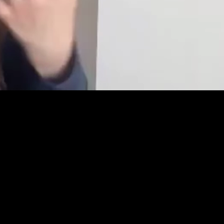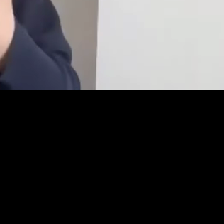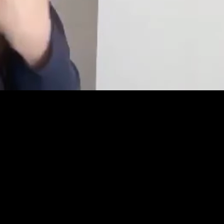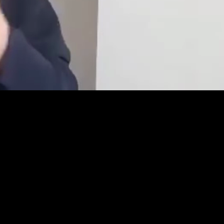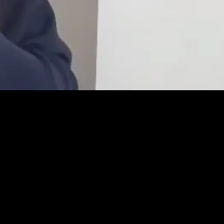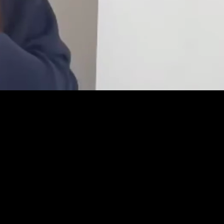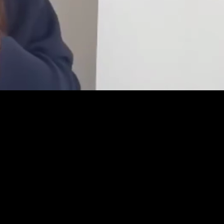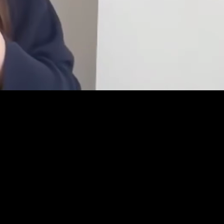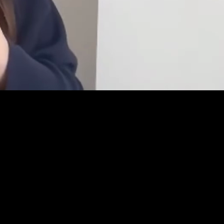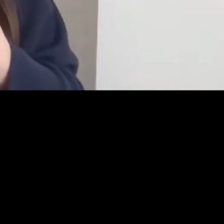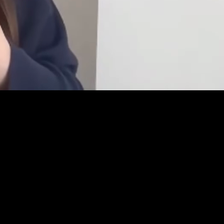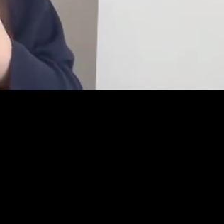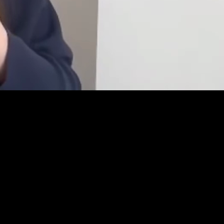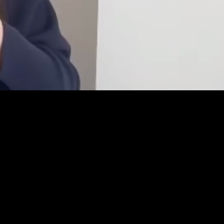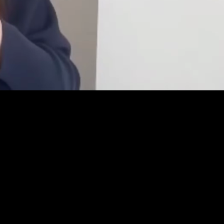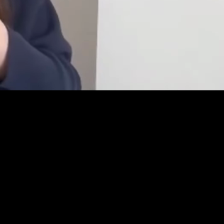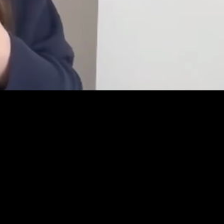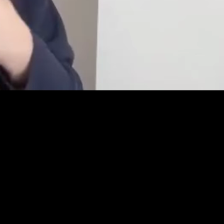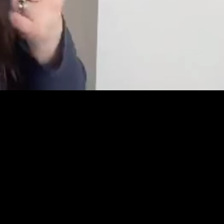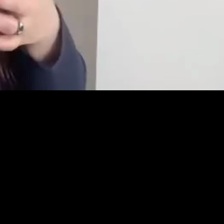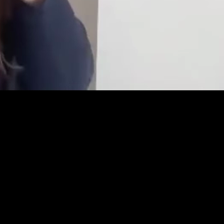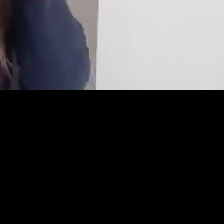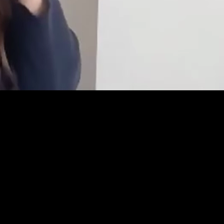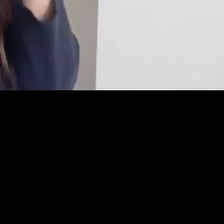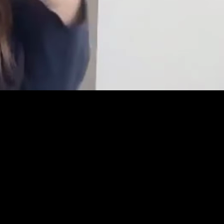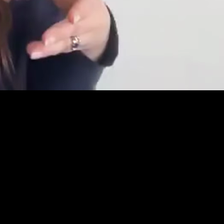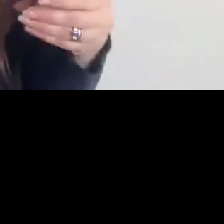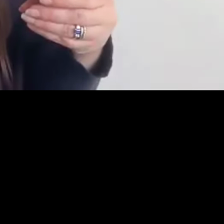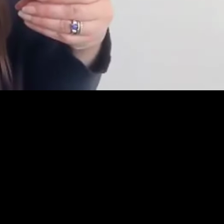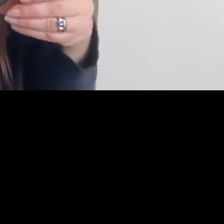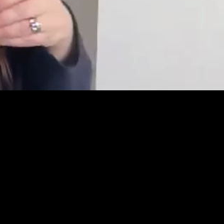Google Analytics tends to be the de facto analytics package